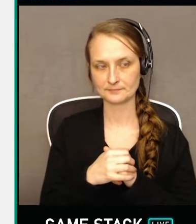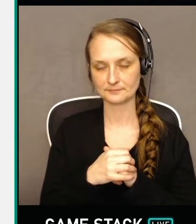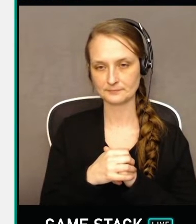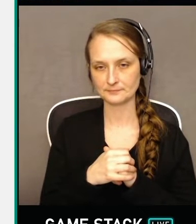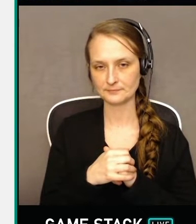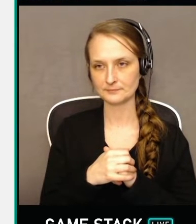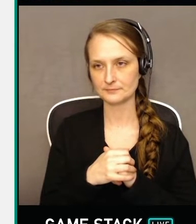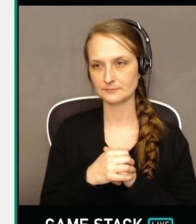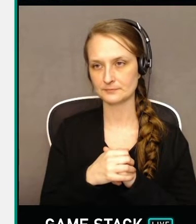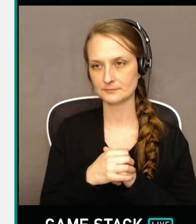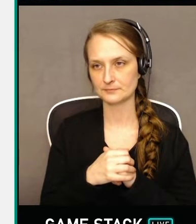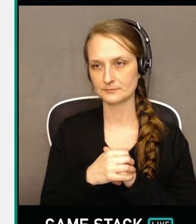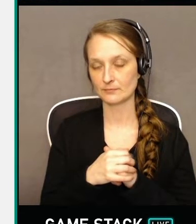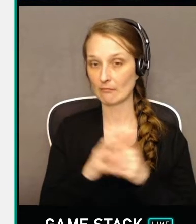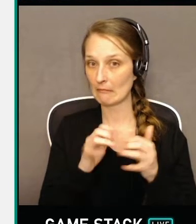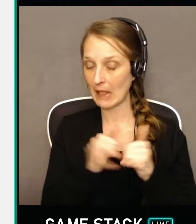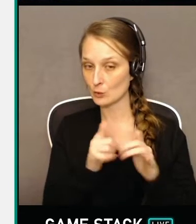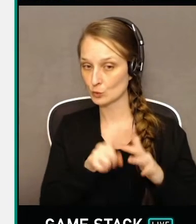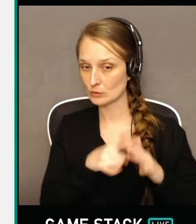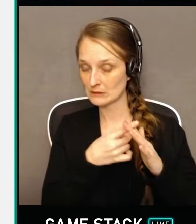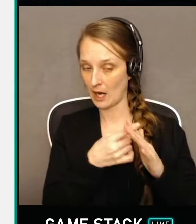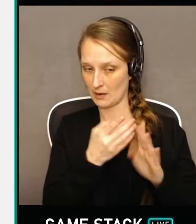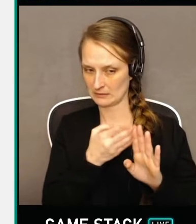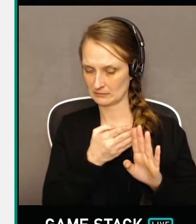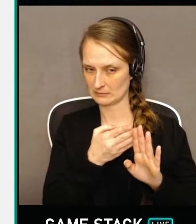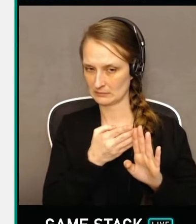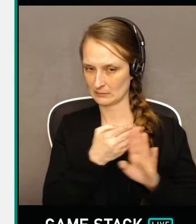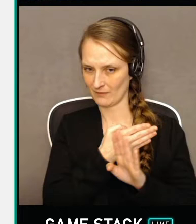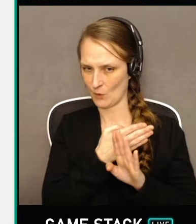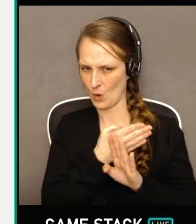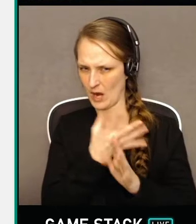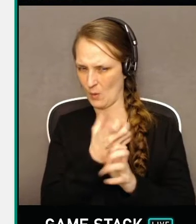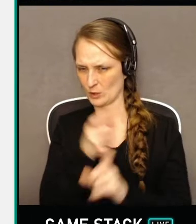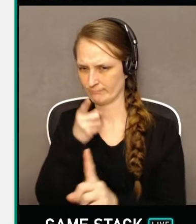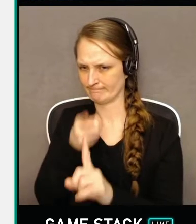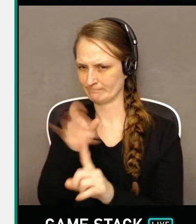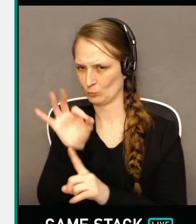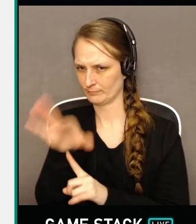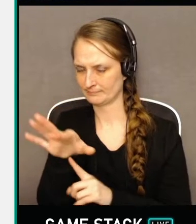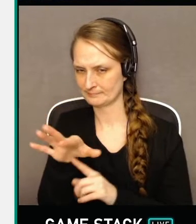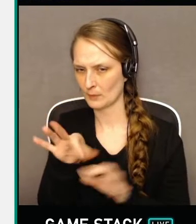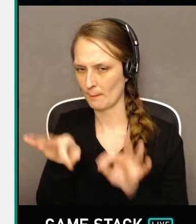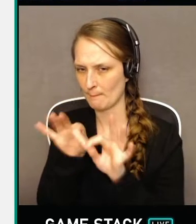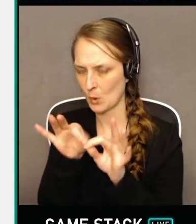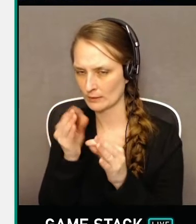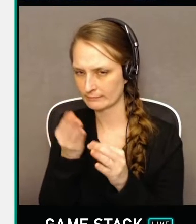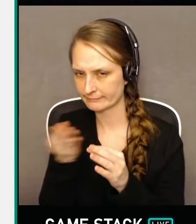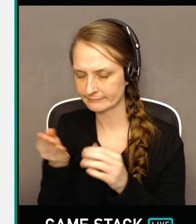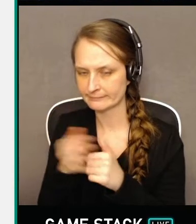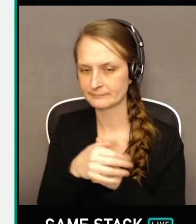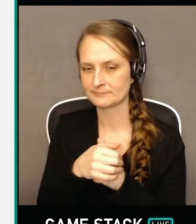I'm about to get into how to get started, but before I do, one key point. Some of you might be wondering,